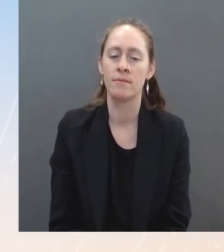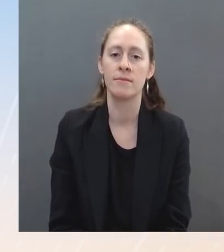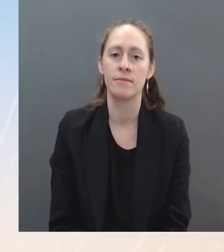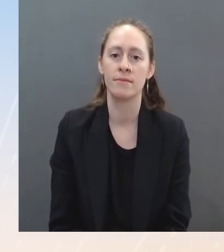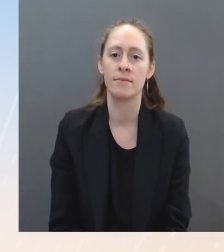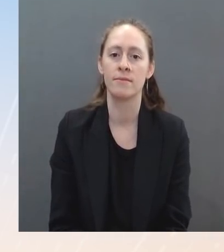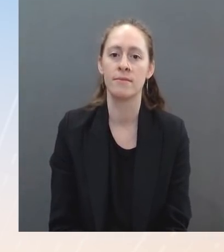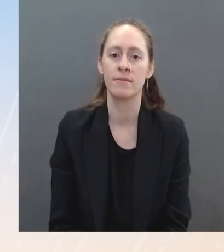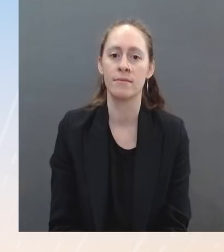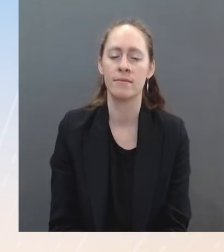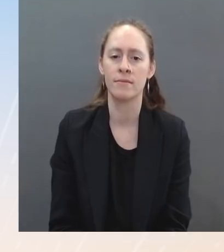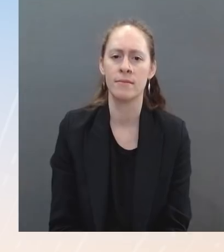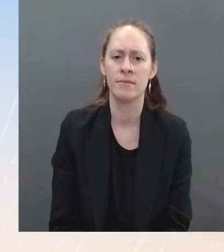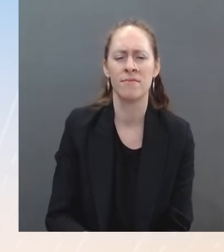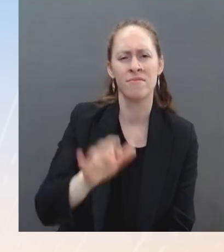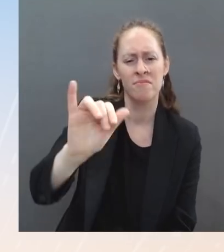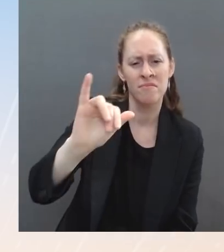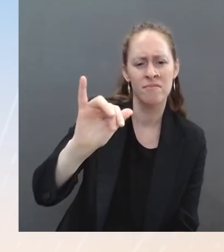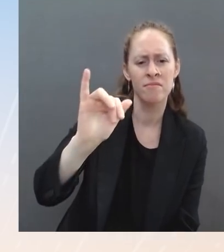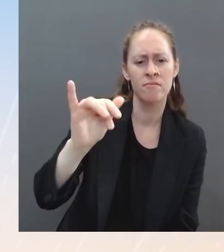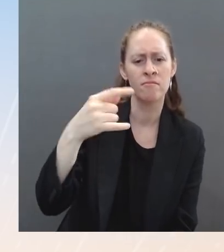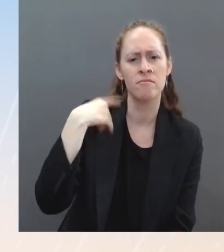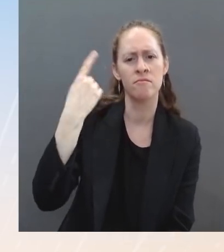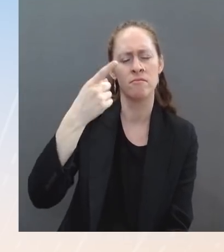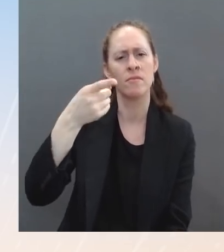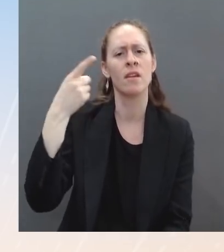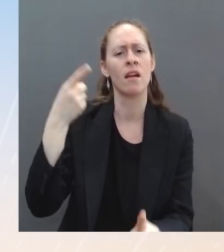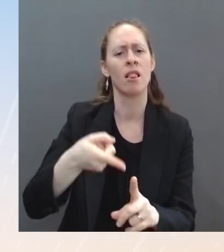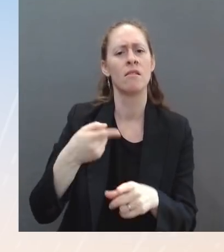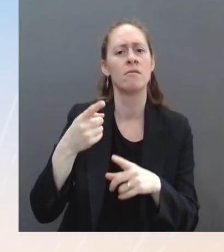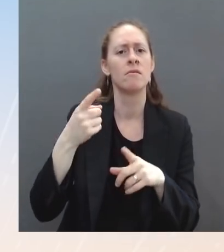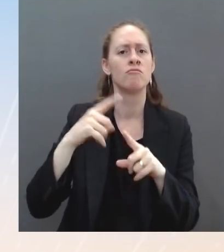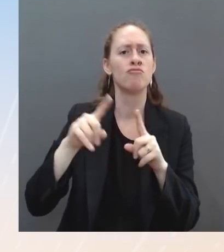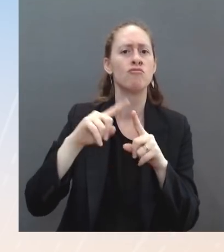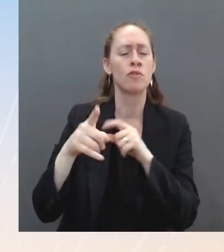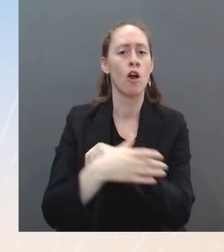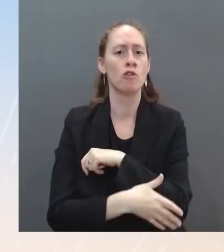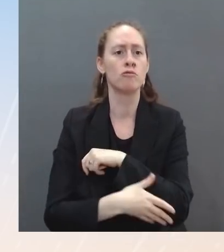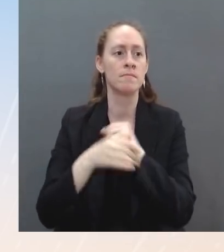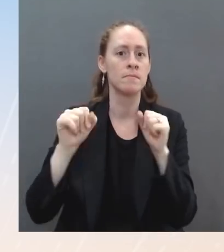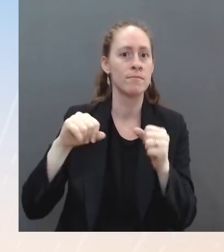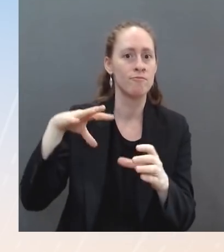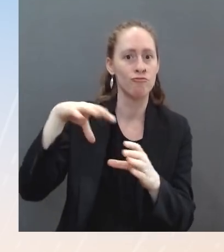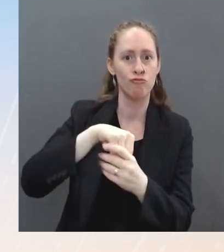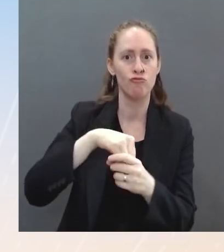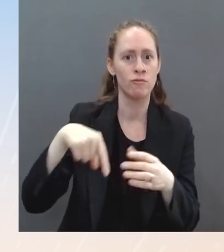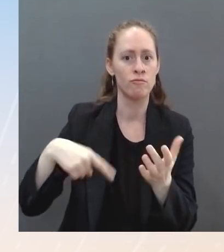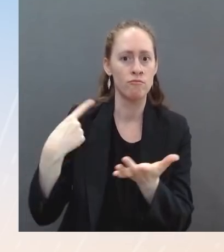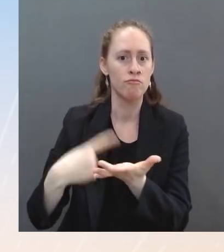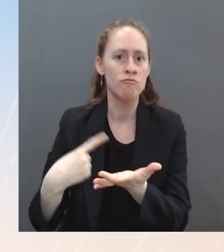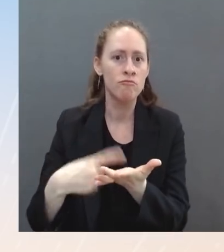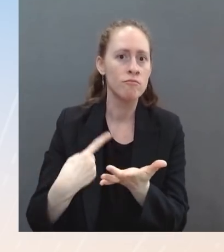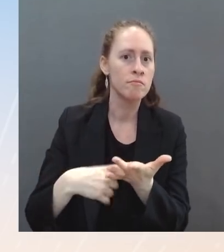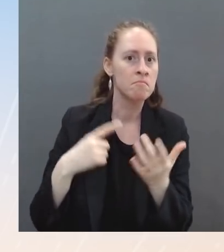I'm curious if there's been any more conversation with Venezuela, Iran, Saudi Arabia about boosting the production